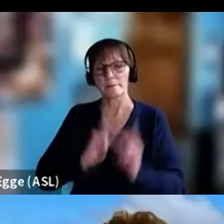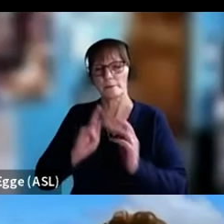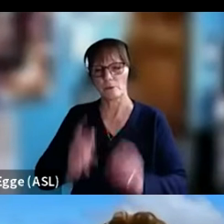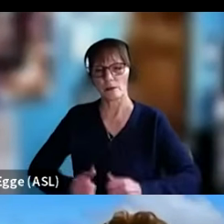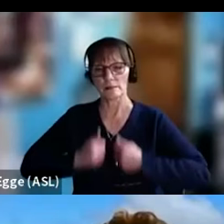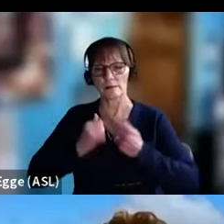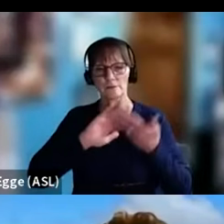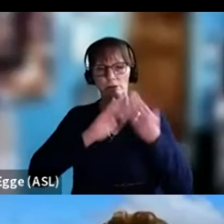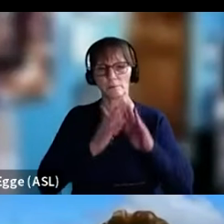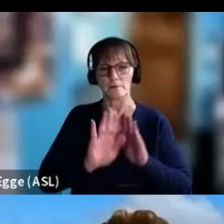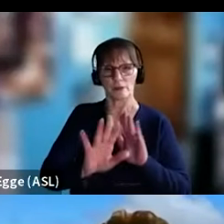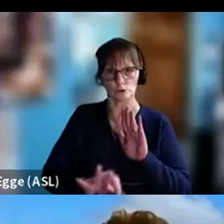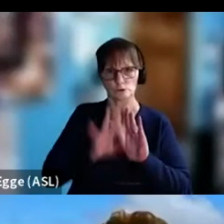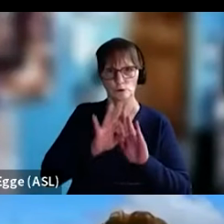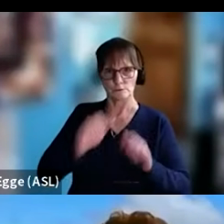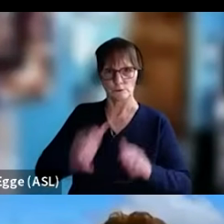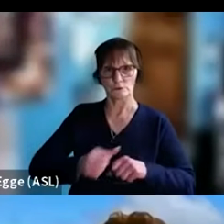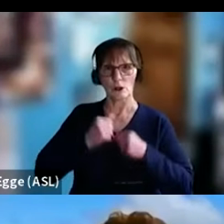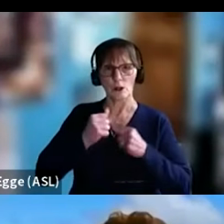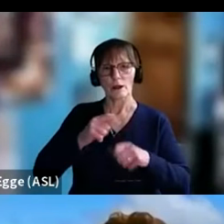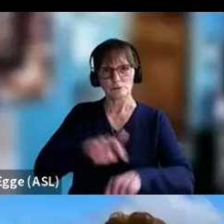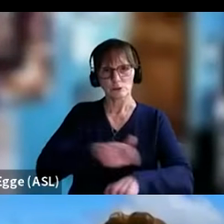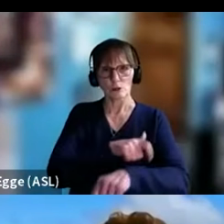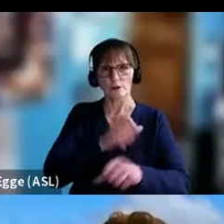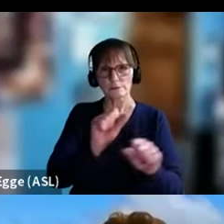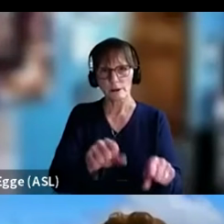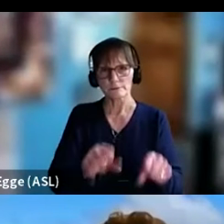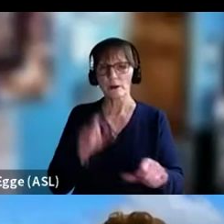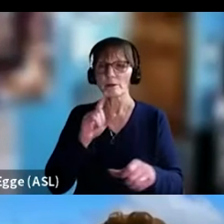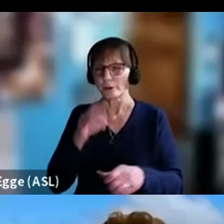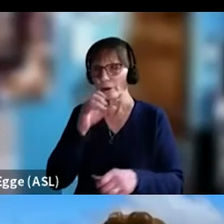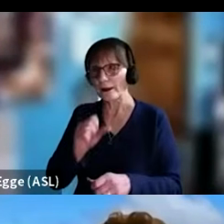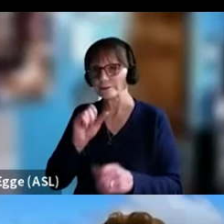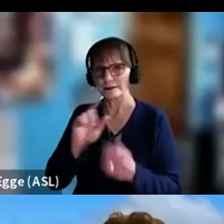of their choice for as long as possible, many of which were aging in those particular units.